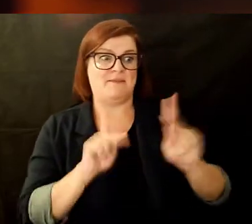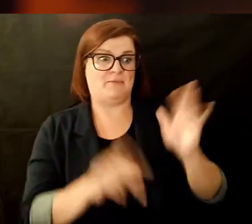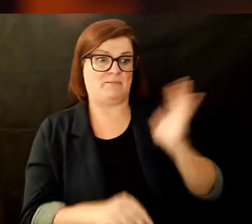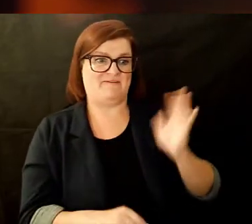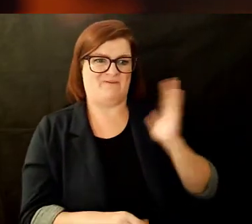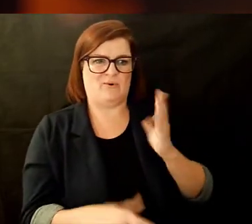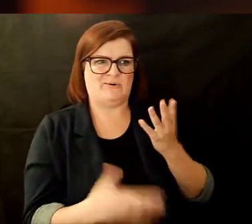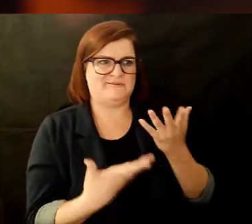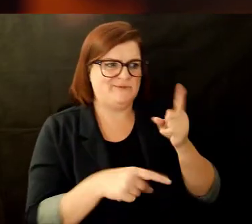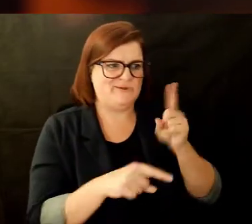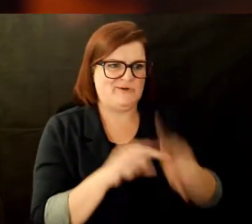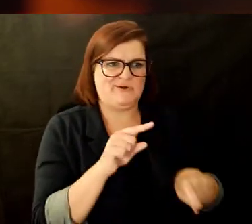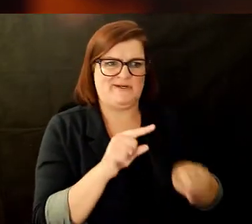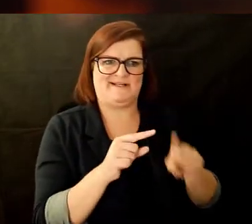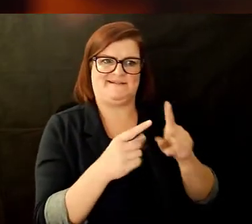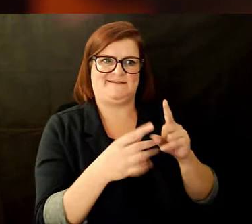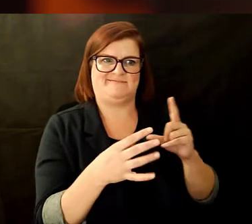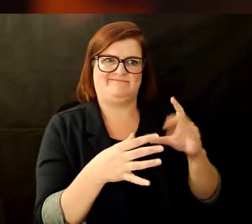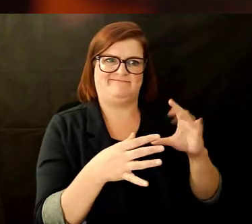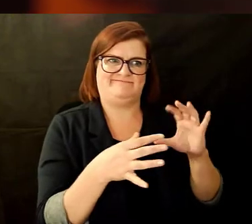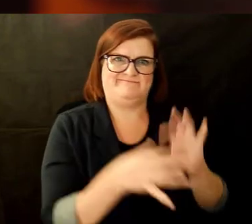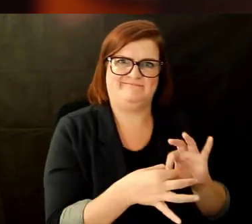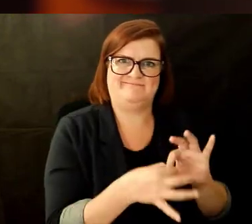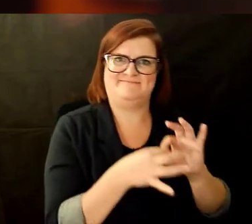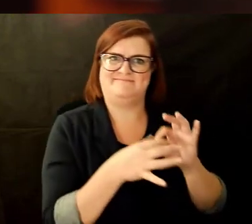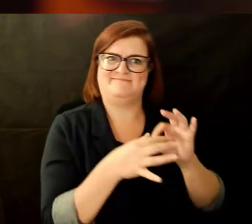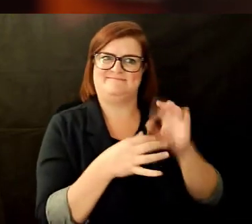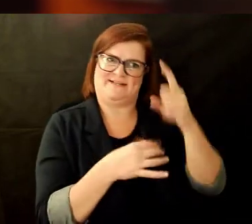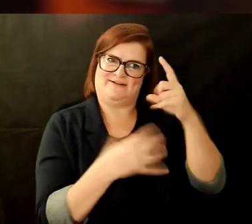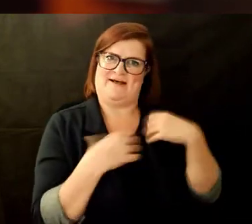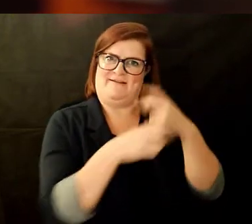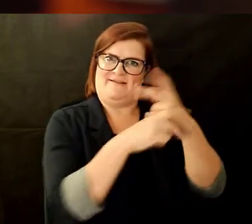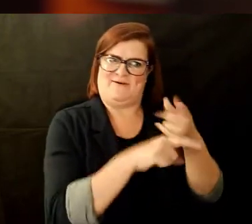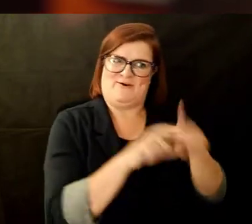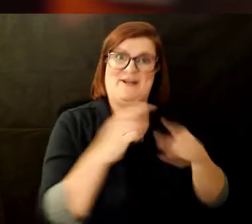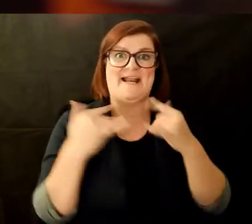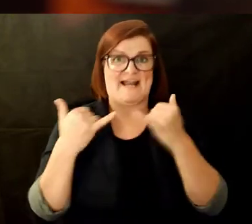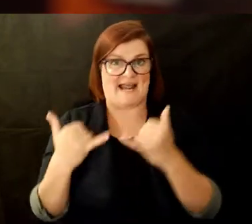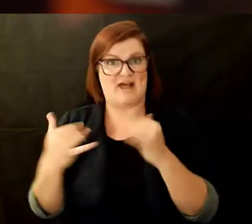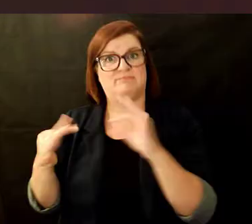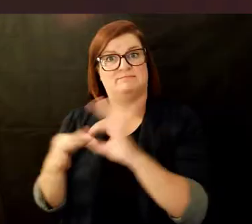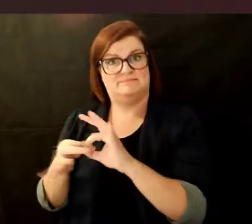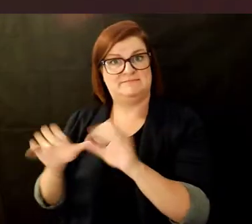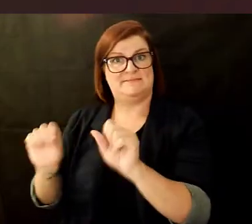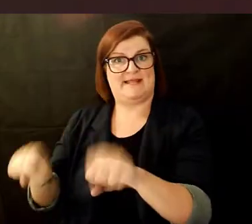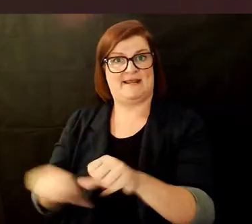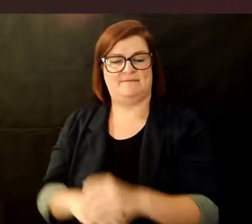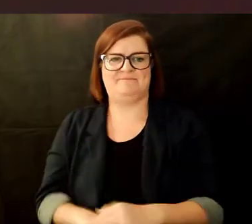have had the opportunity to participate in their mental health care, now can. I hope in the future